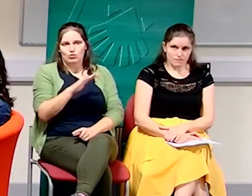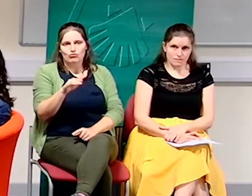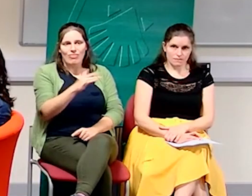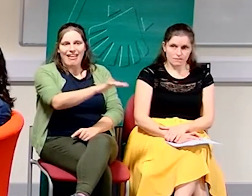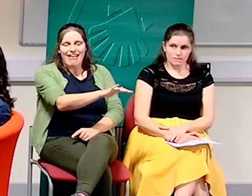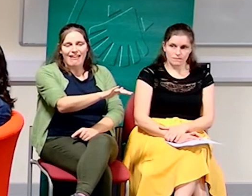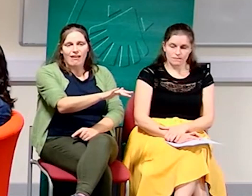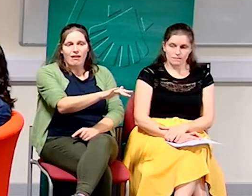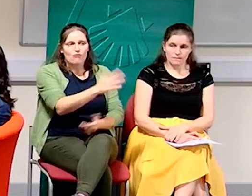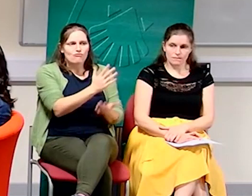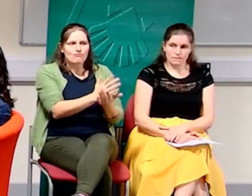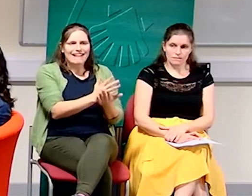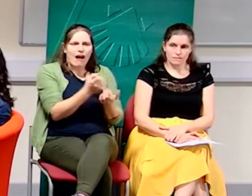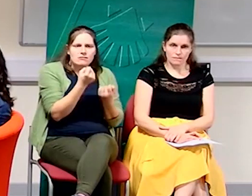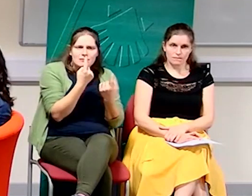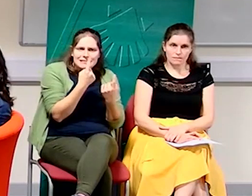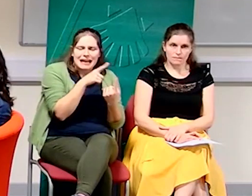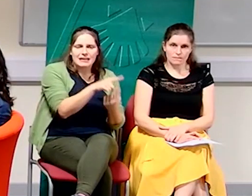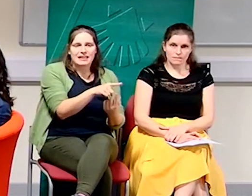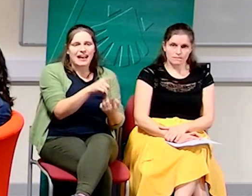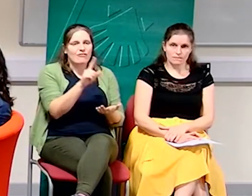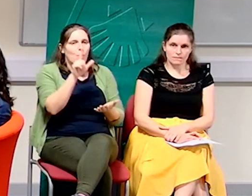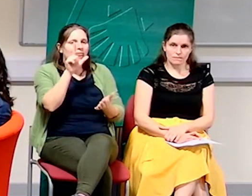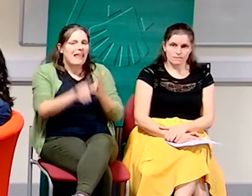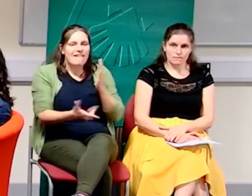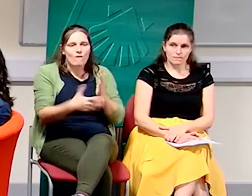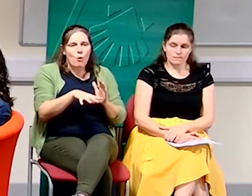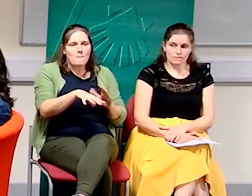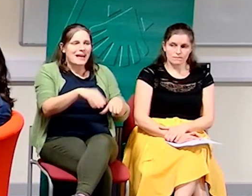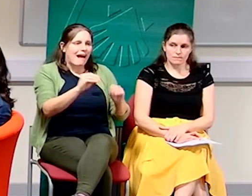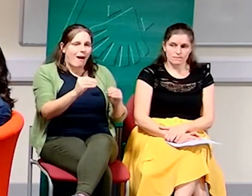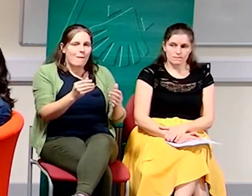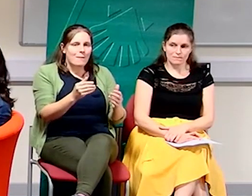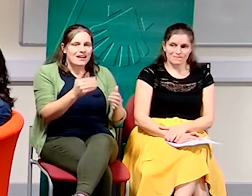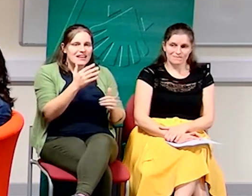were very understanding know if they were late for pickup I didn't you never got that look it was you